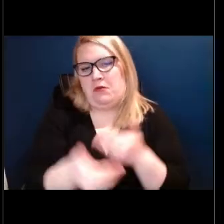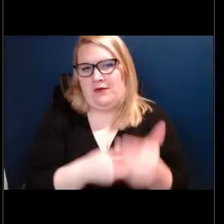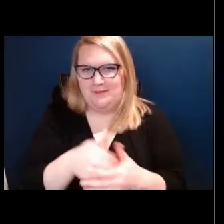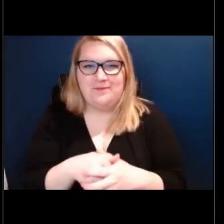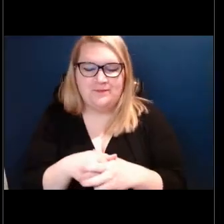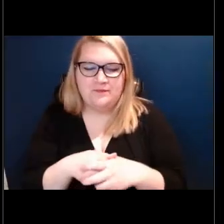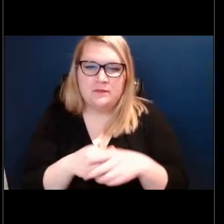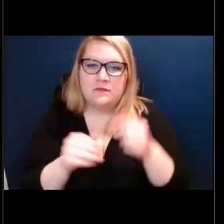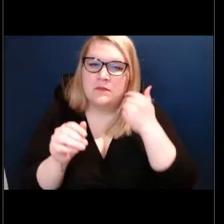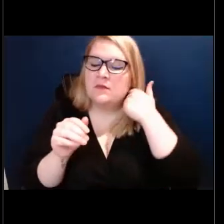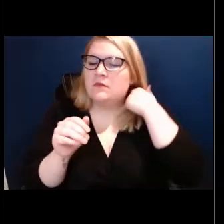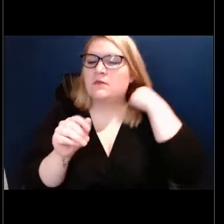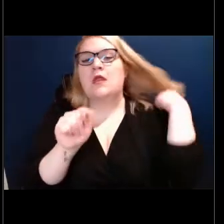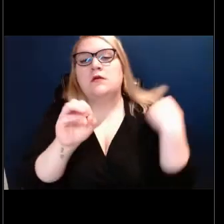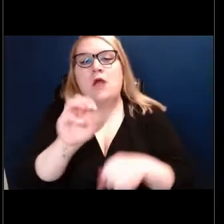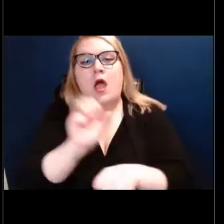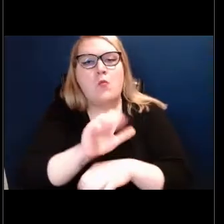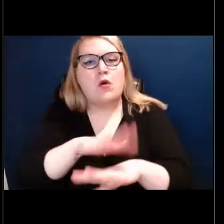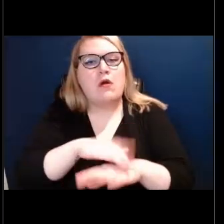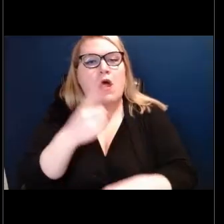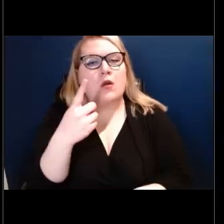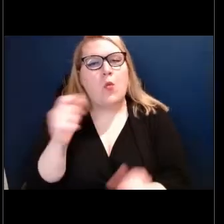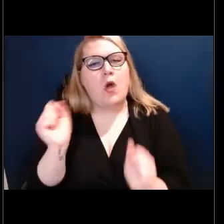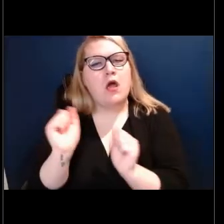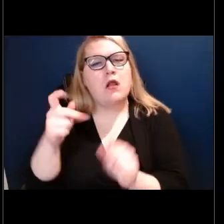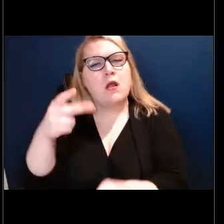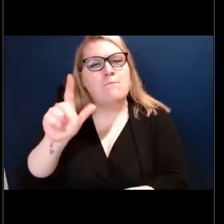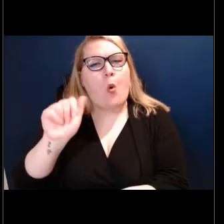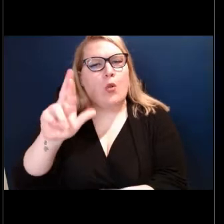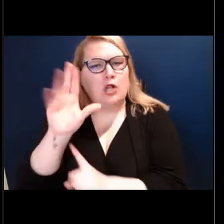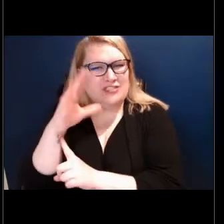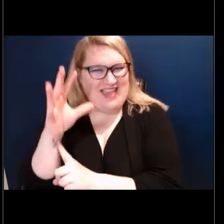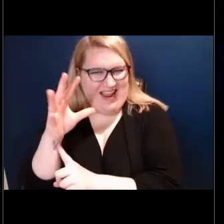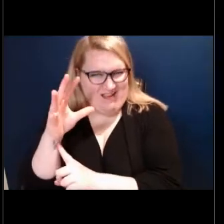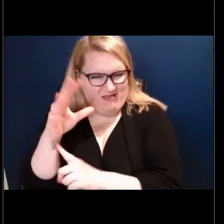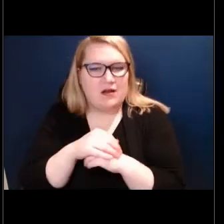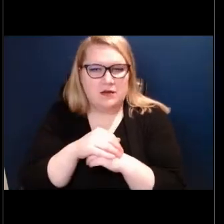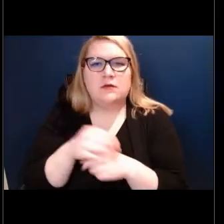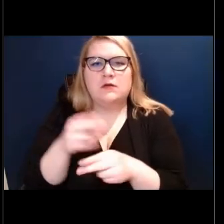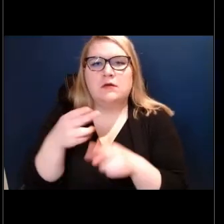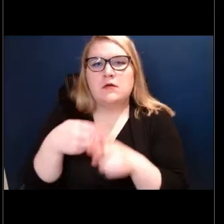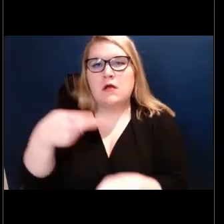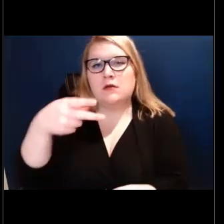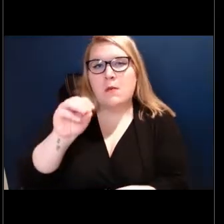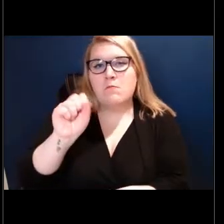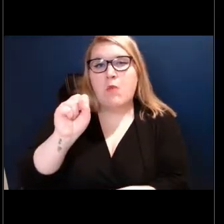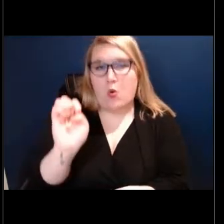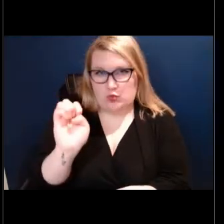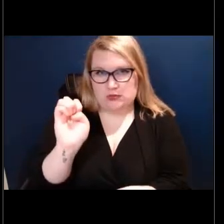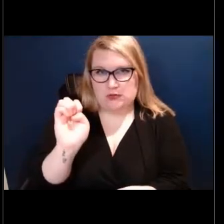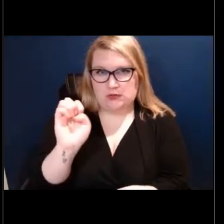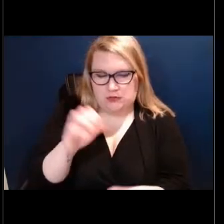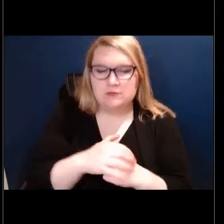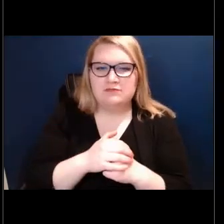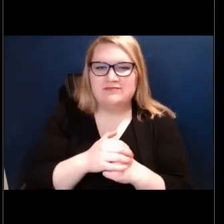Tom's working on one of the polar satellites today in this video and it's called Pose. And I'll stop, and just describe a little bit about